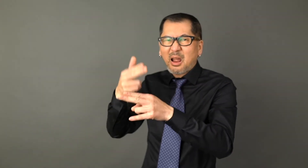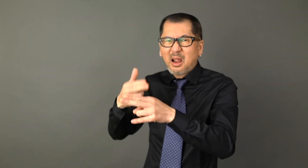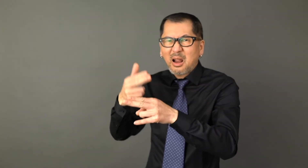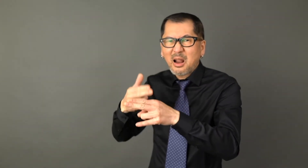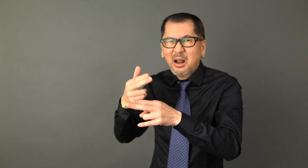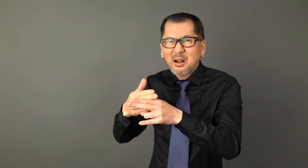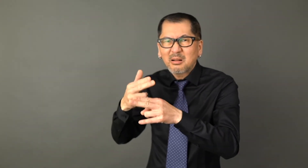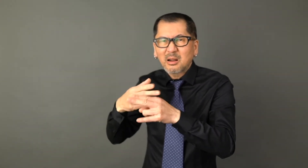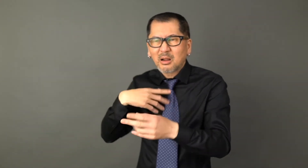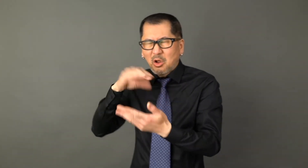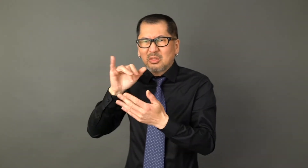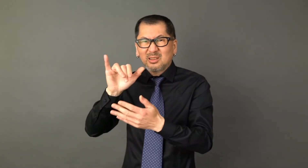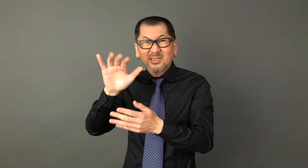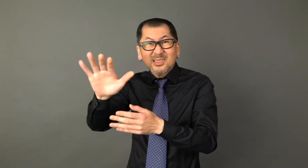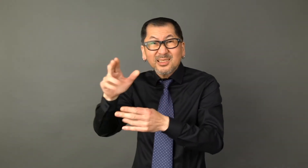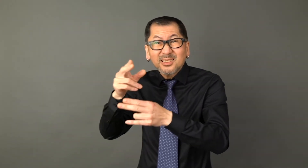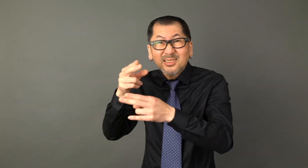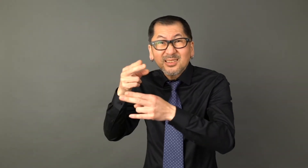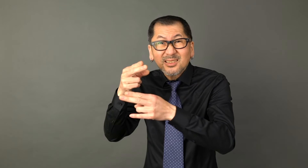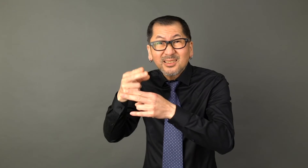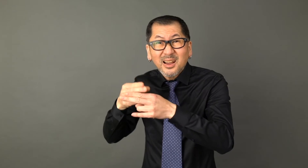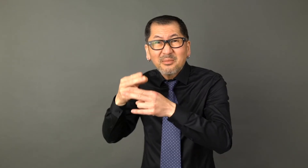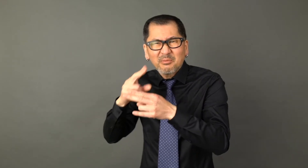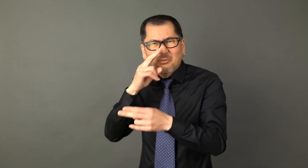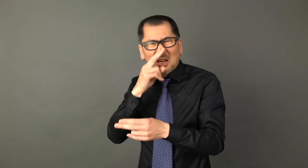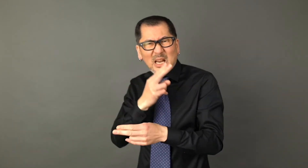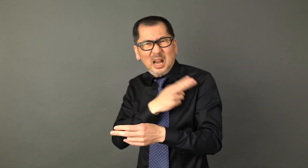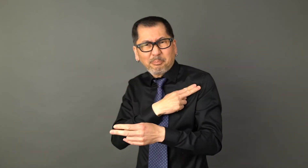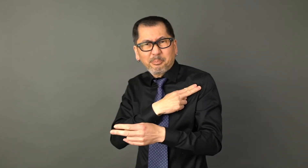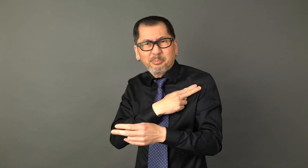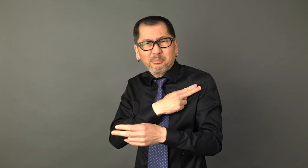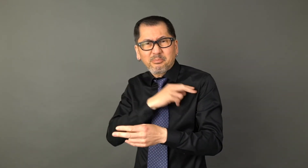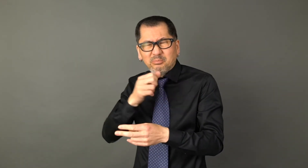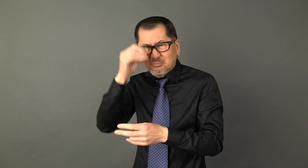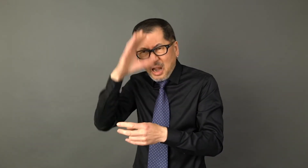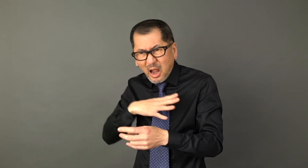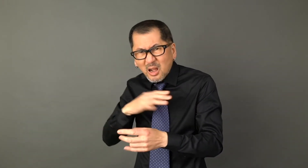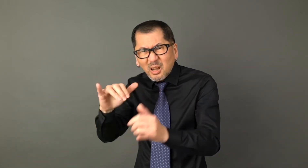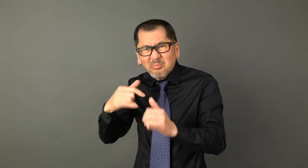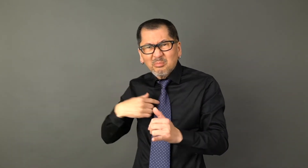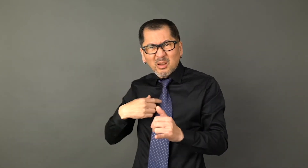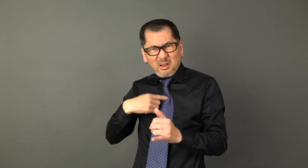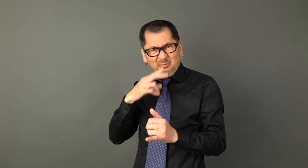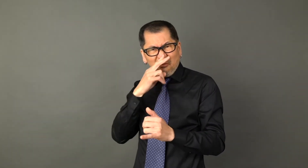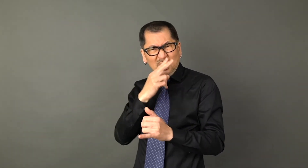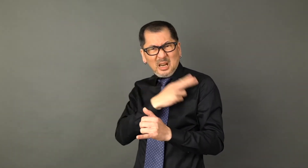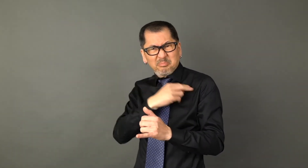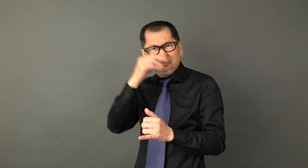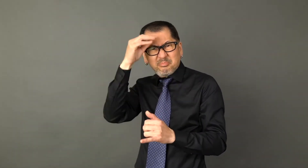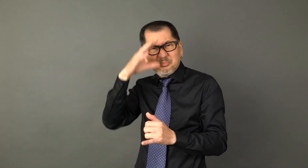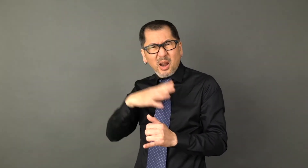I learned that the scheduling coordinator was a male and had a Vietnamese name like mine.